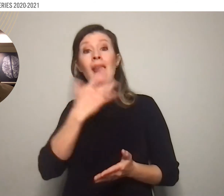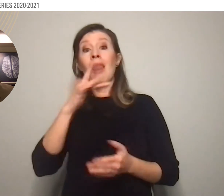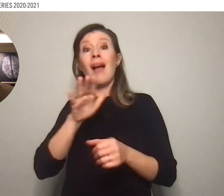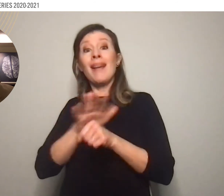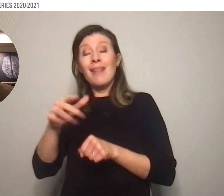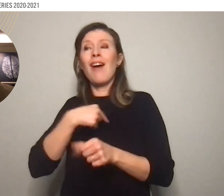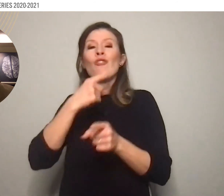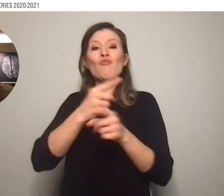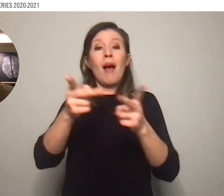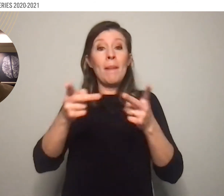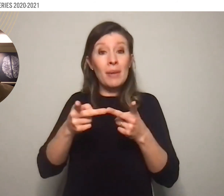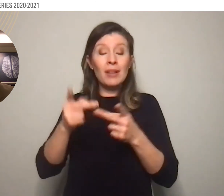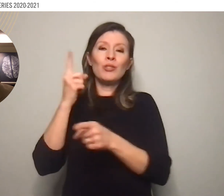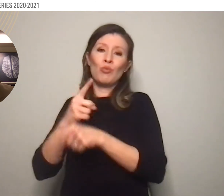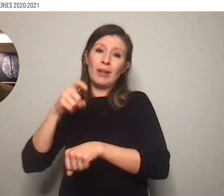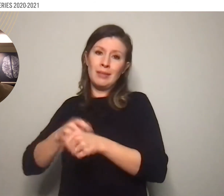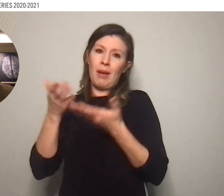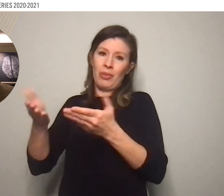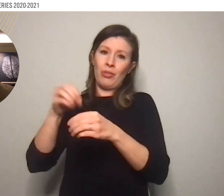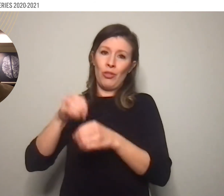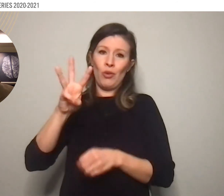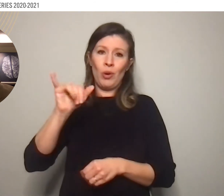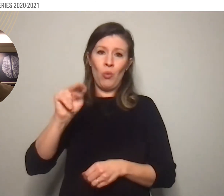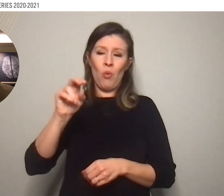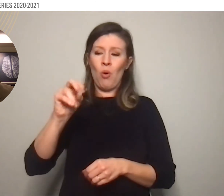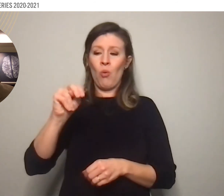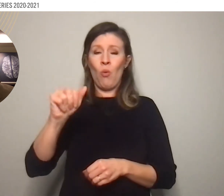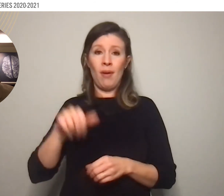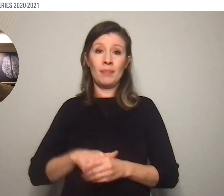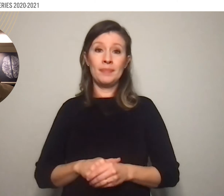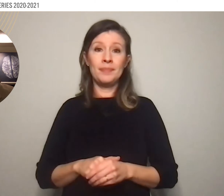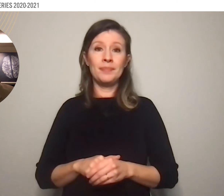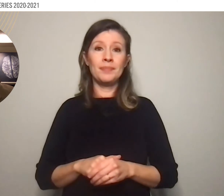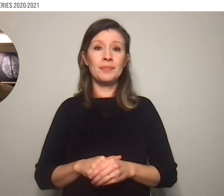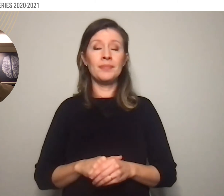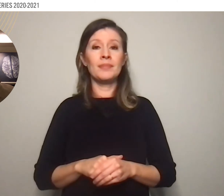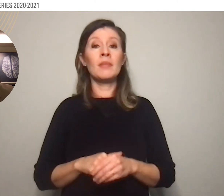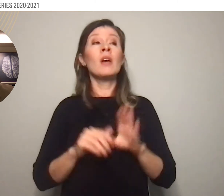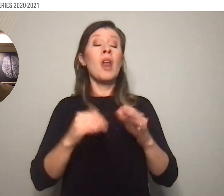was lucky enough to be in the right place at the right right time in Winona. Now I've